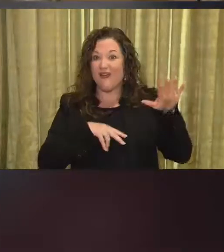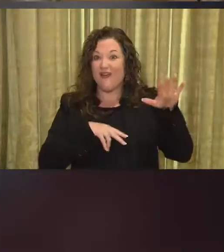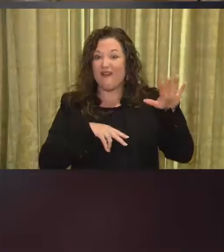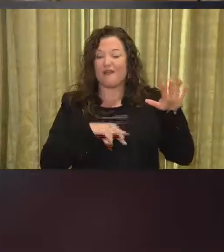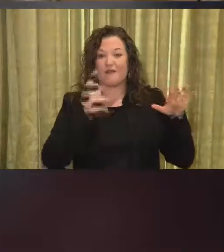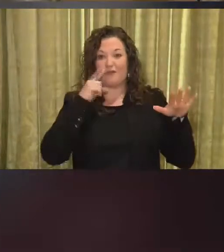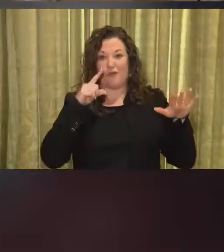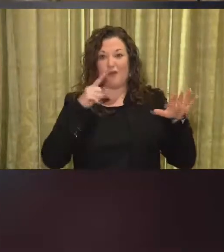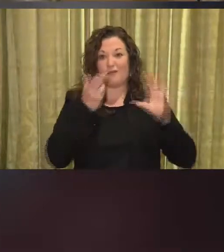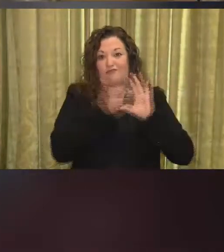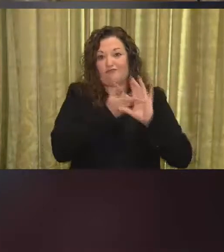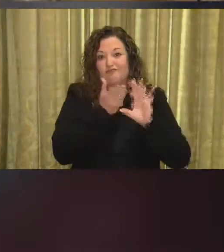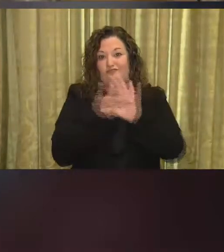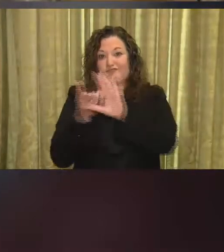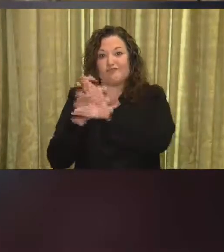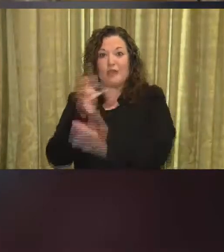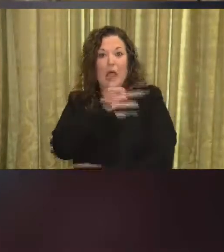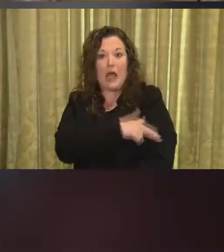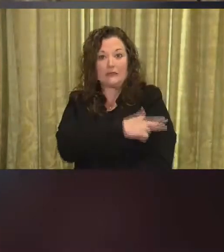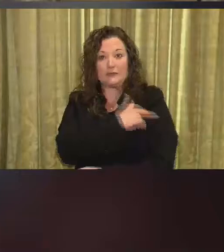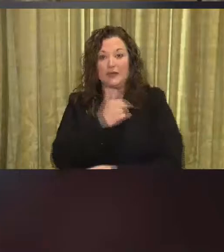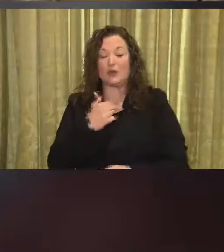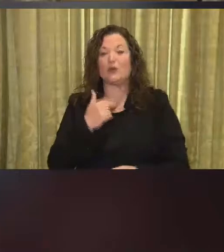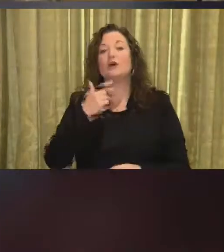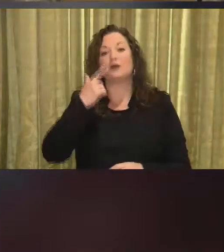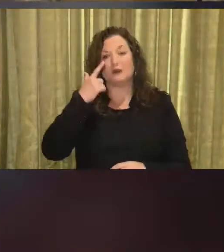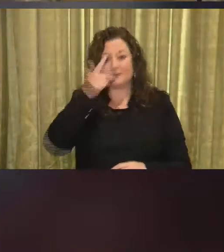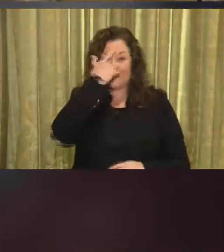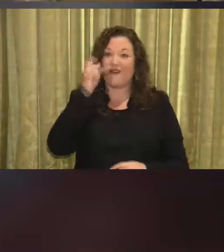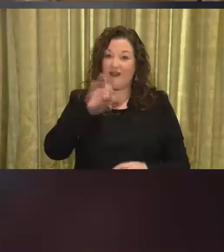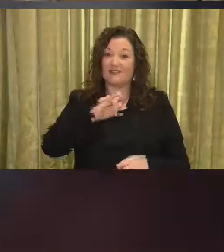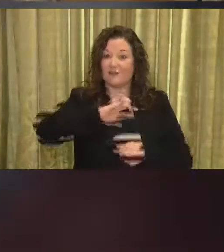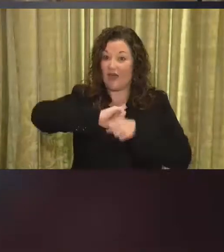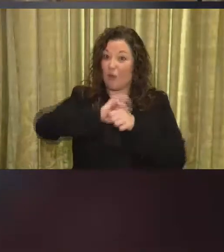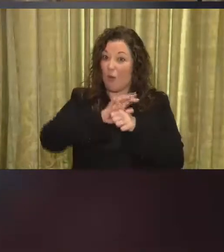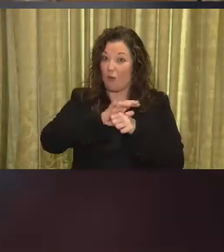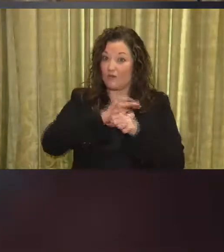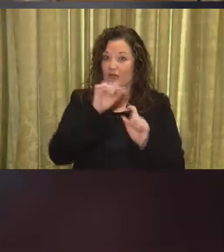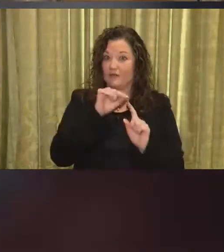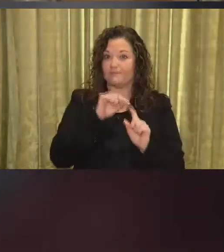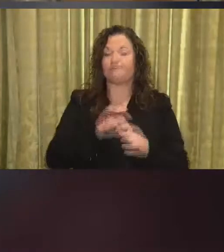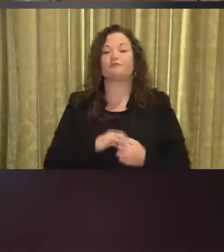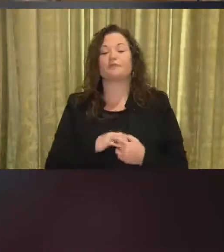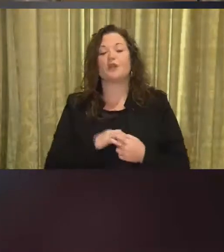Rose rolls as a result of COVID-19. As Doctor Romero points out to me